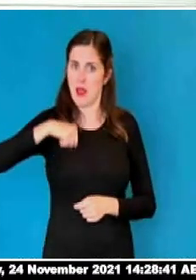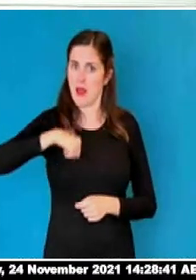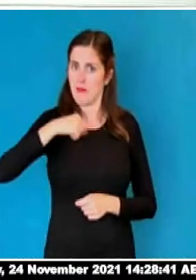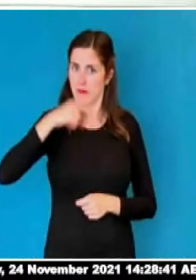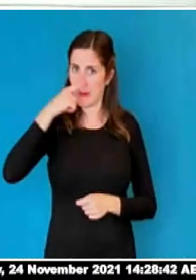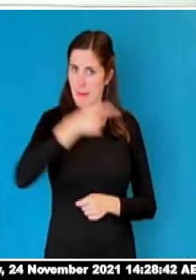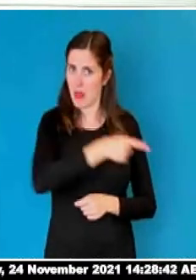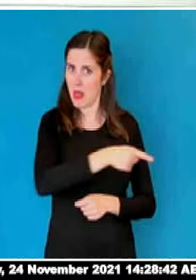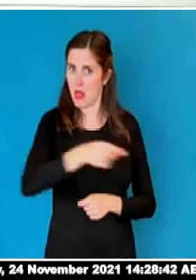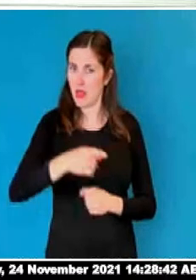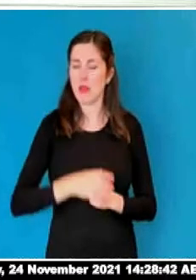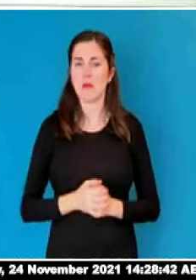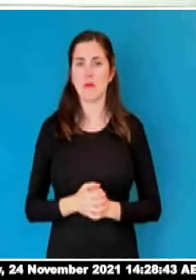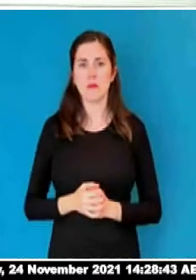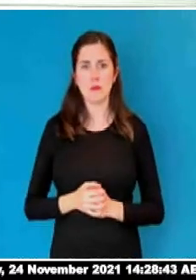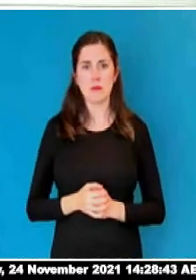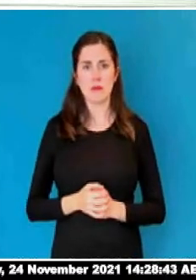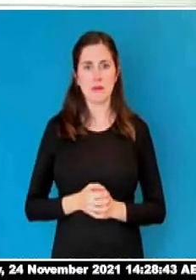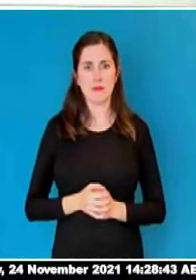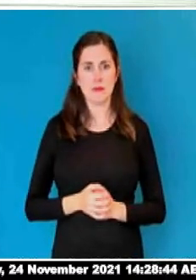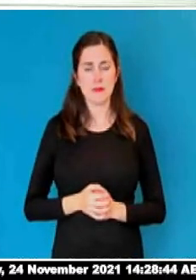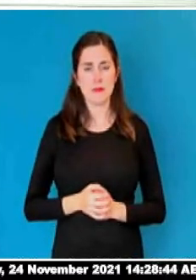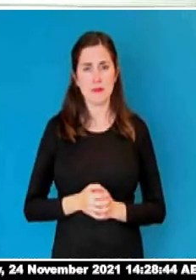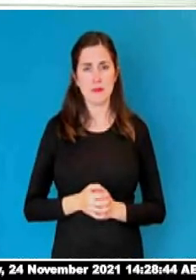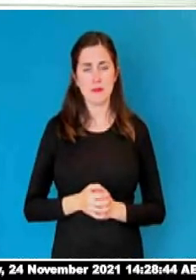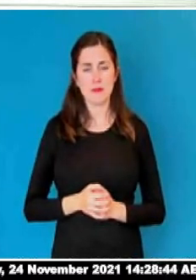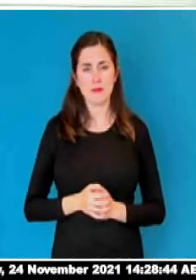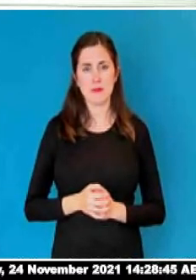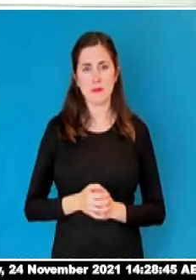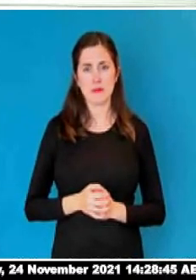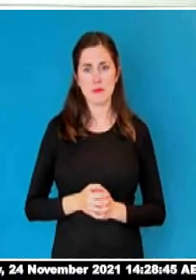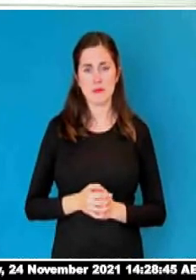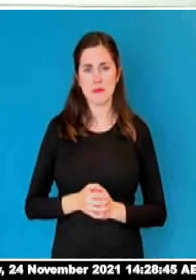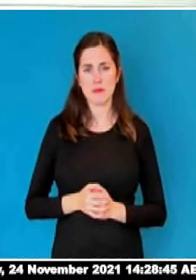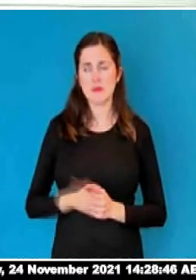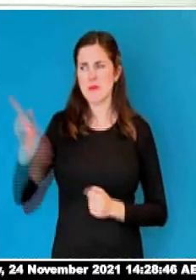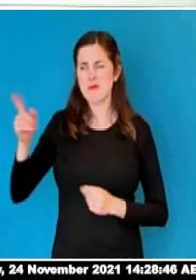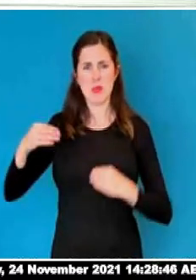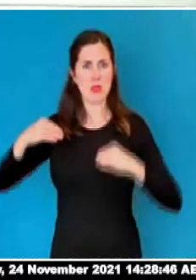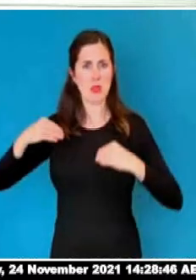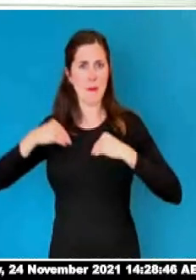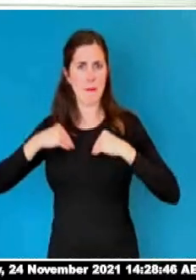most likely during the consultation that the employer is required to undertake with their